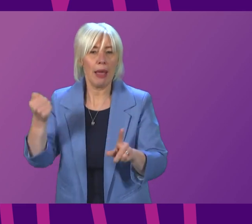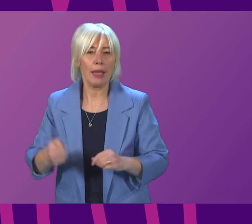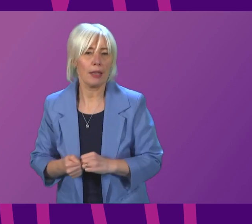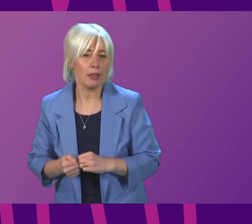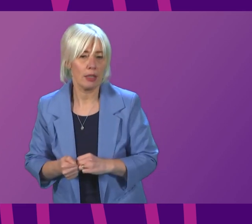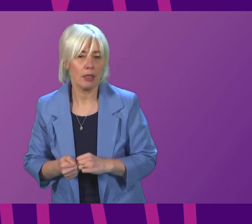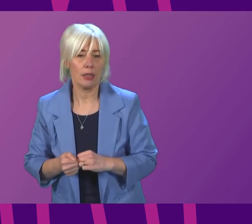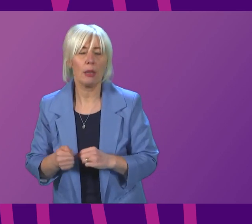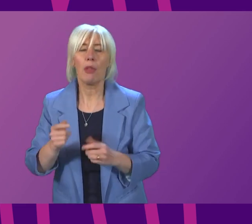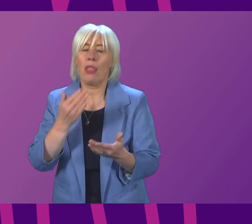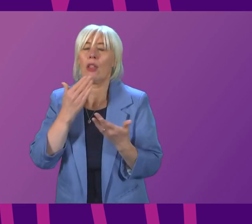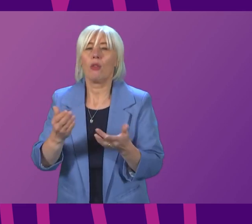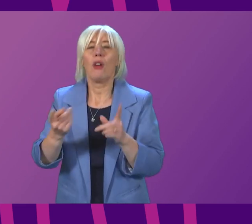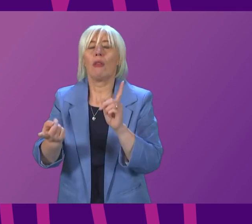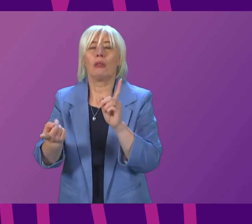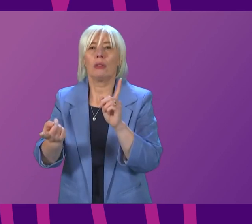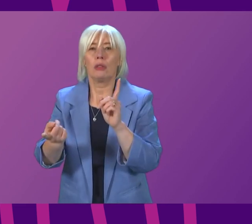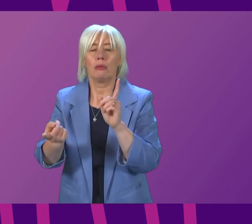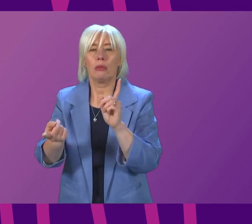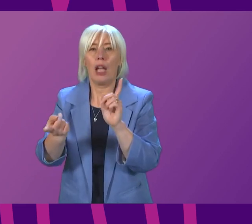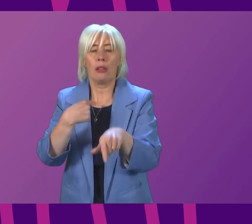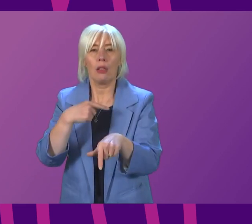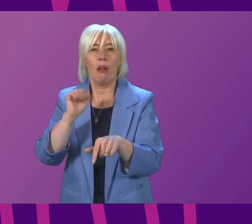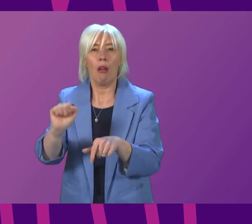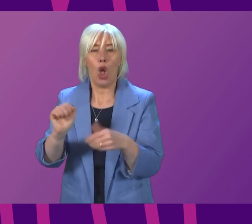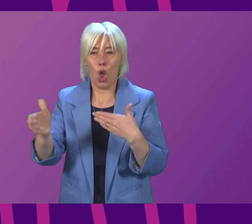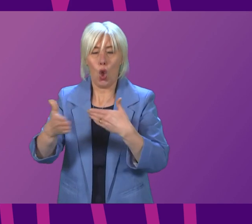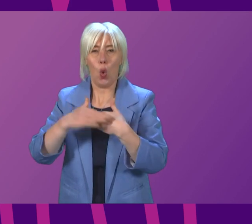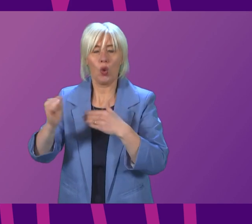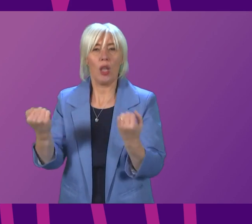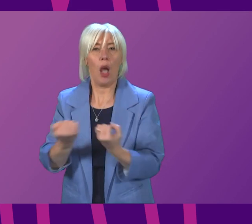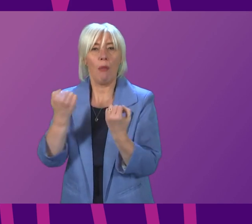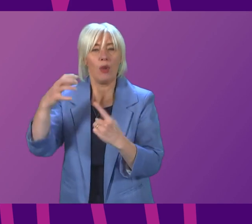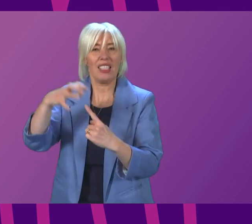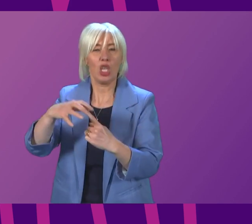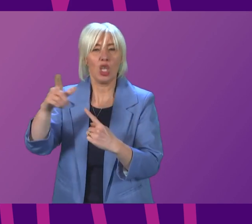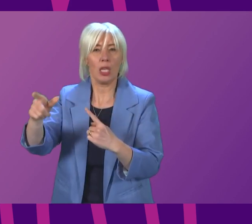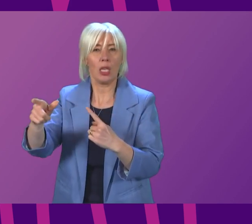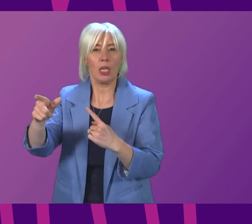The closure of Hunterston B is the end of an era for North Ayrshire, regardless of one’s view on nuclear power.